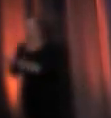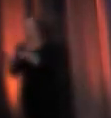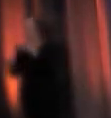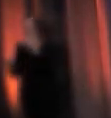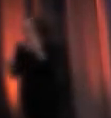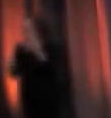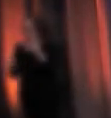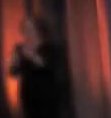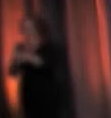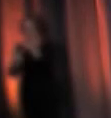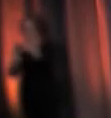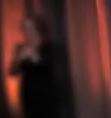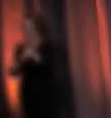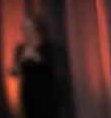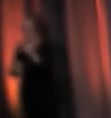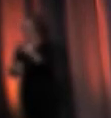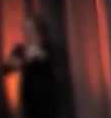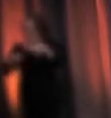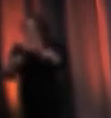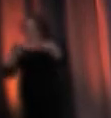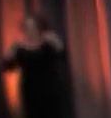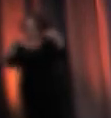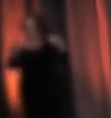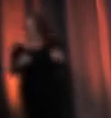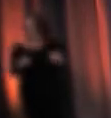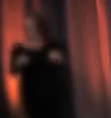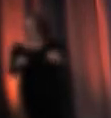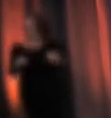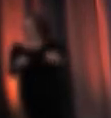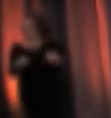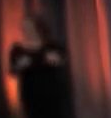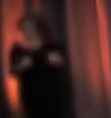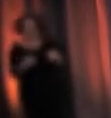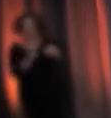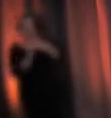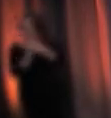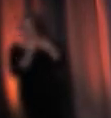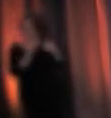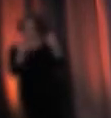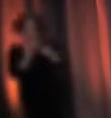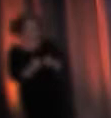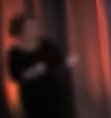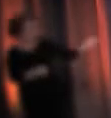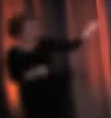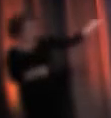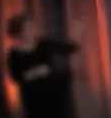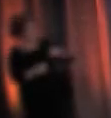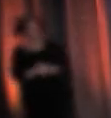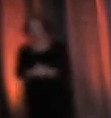an exemplar for the sector, what can be achieved when at an early phase in a museum's creation, a decision can be